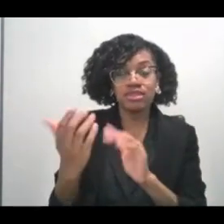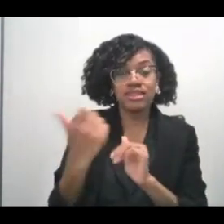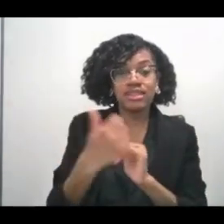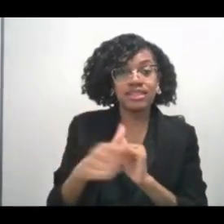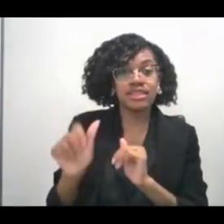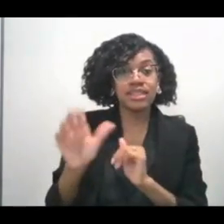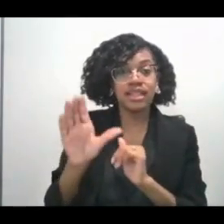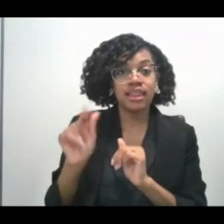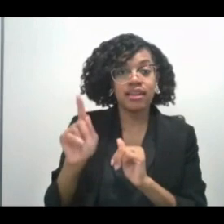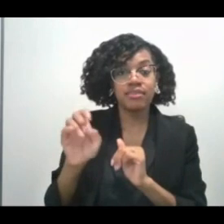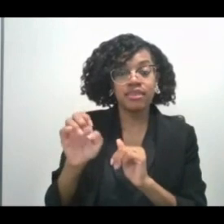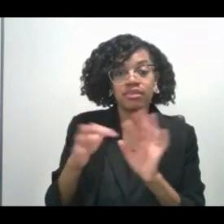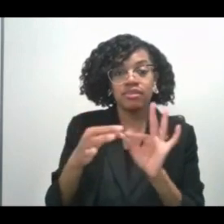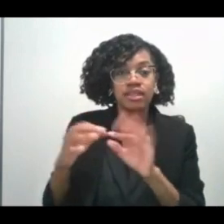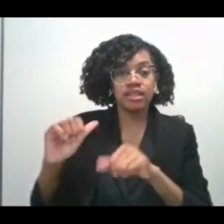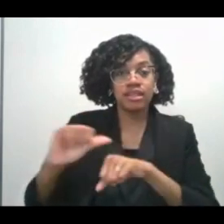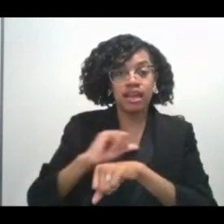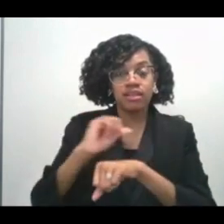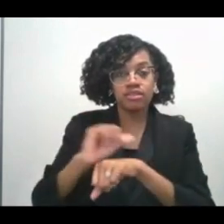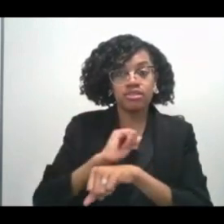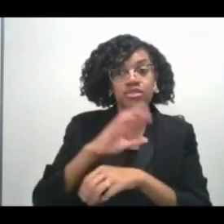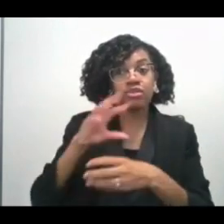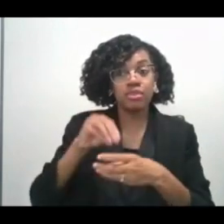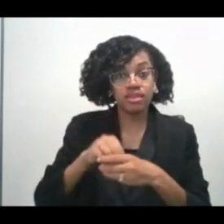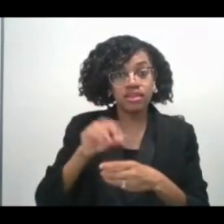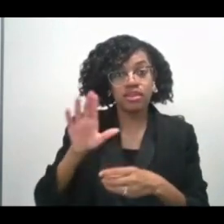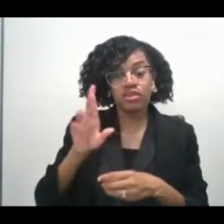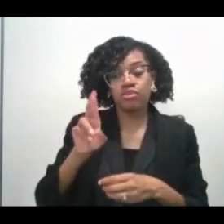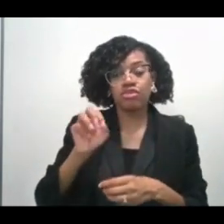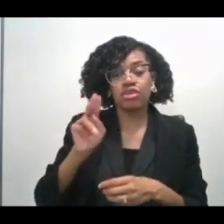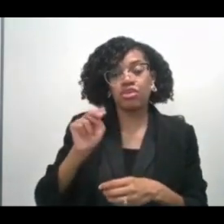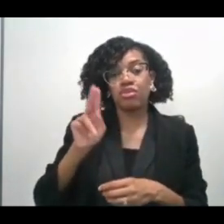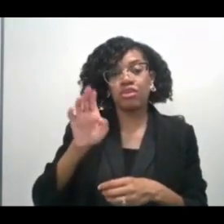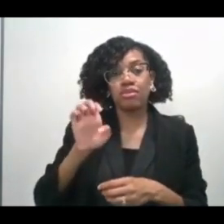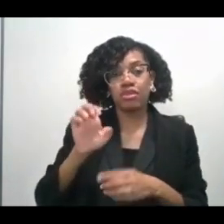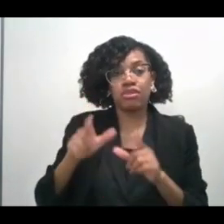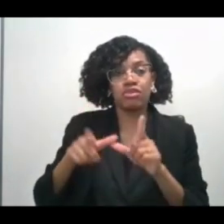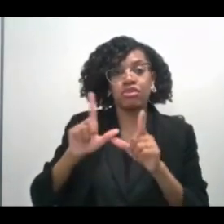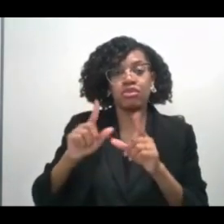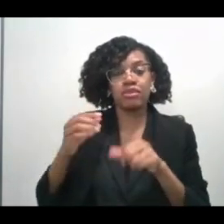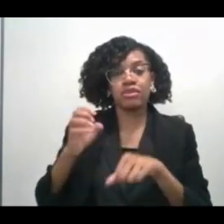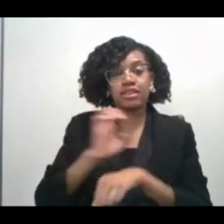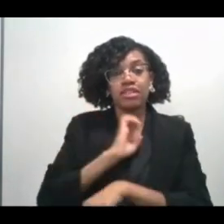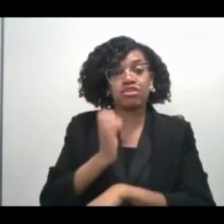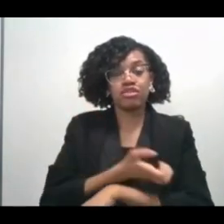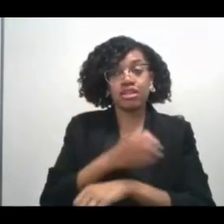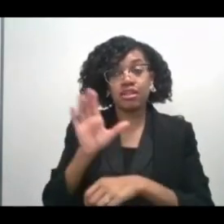that renewable energy company that is responsive to this NOFO.